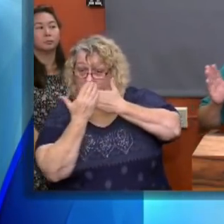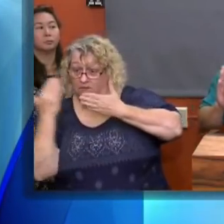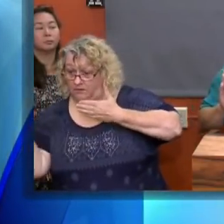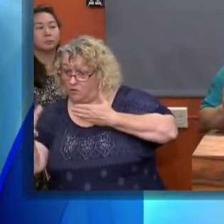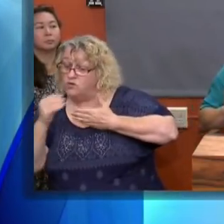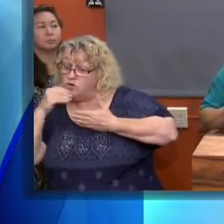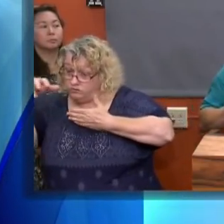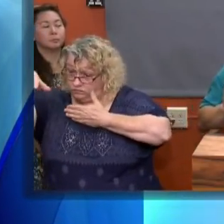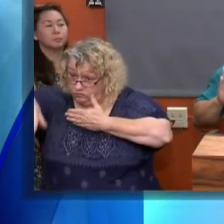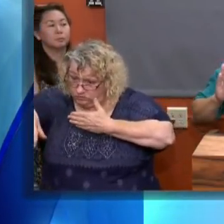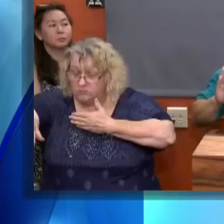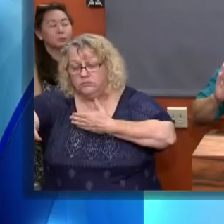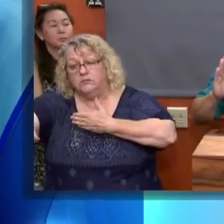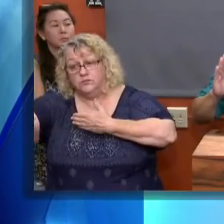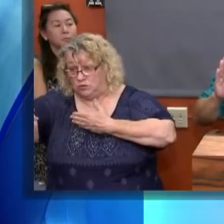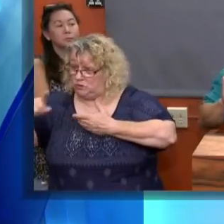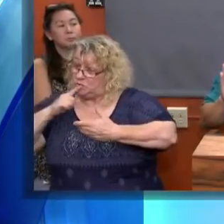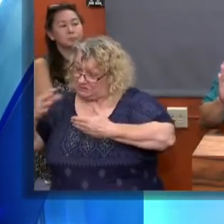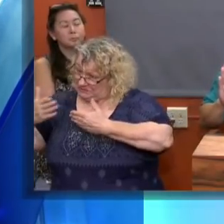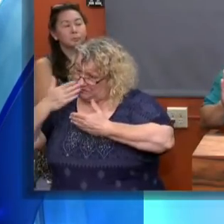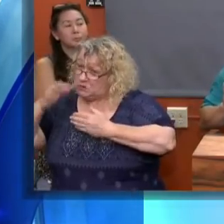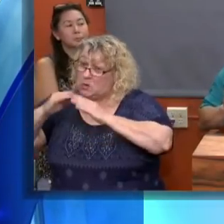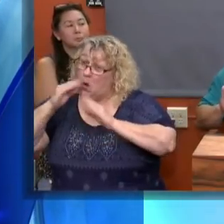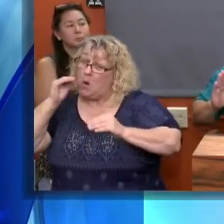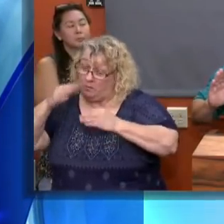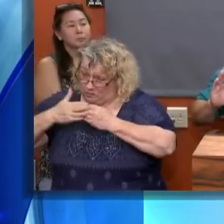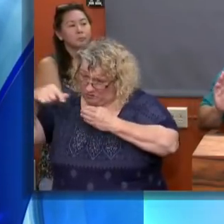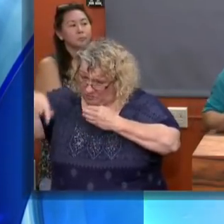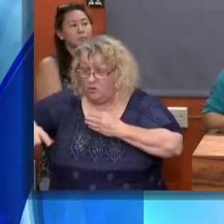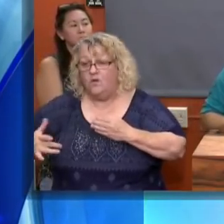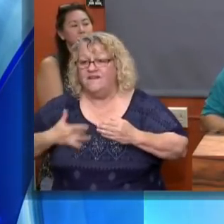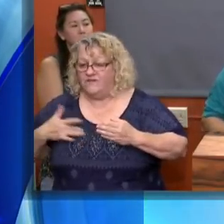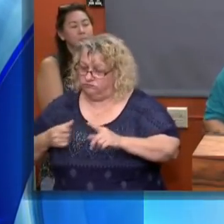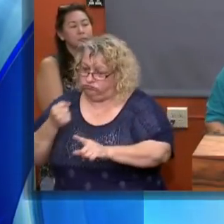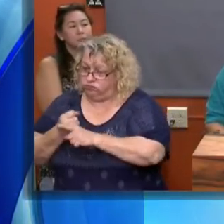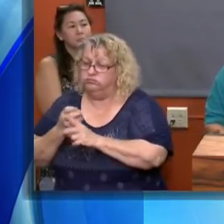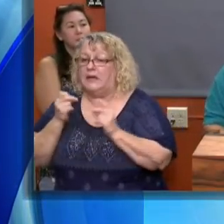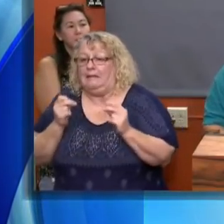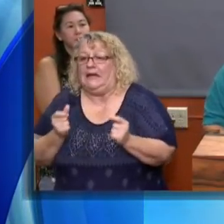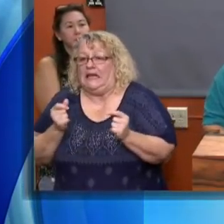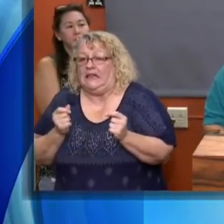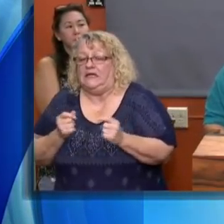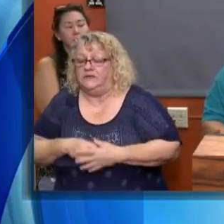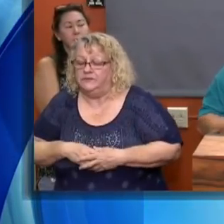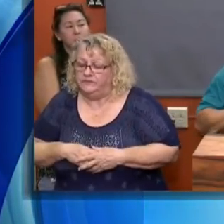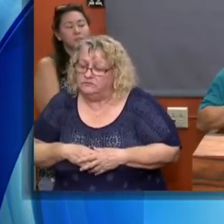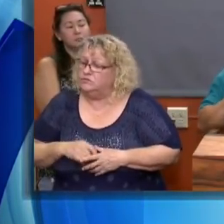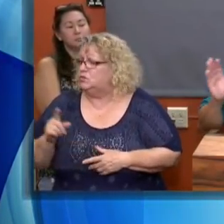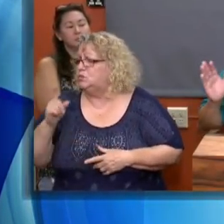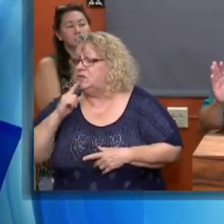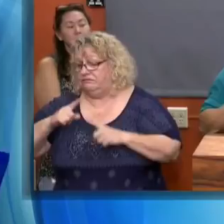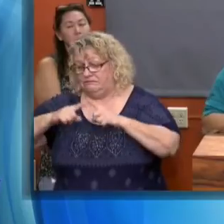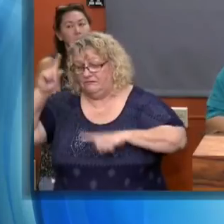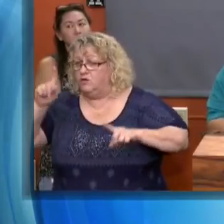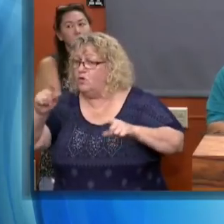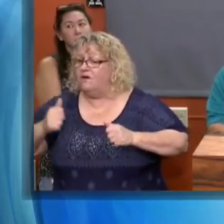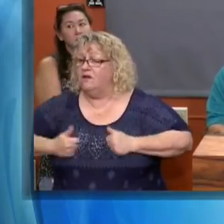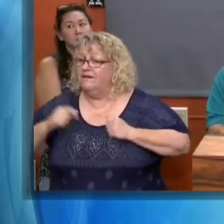BUT IF YOU'RE CLOSE TO THE RESERVOIR, OF COURSE, IF THE RESERVOIR IS FAILING, AND YOU'RE RIGHT NEXT TO THE RESERVOIR, THEN YOU'RE GOING